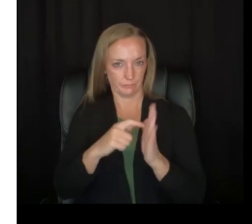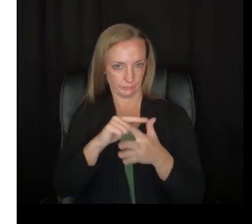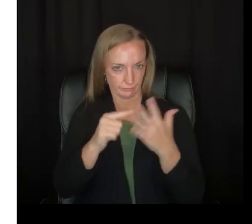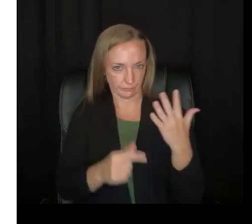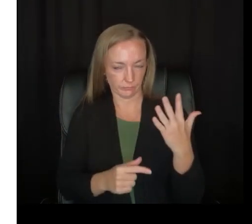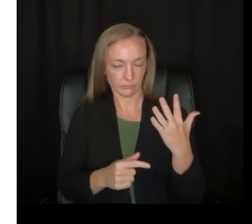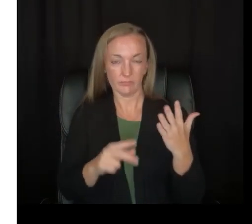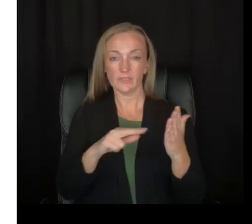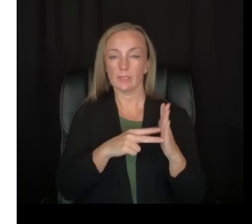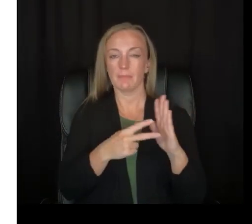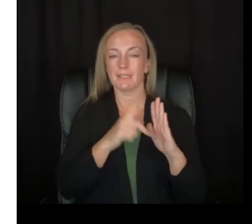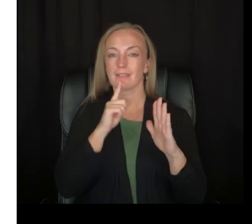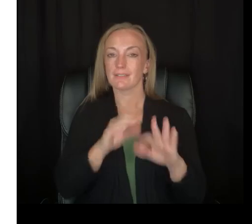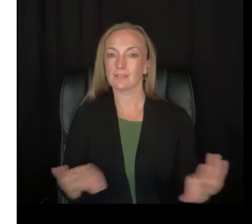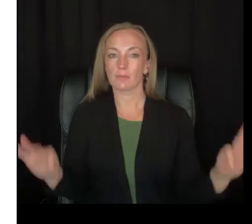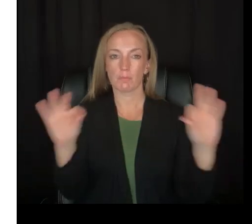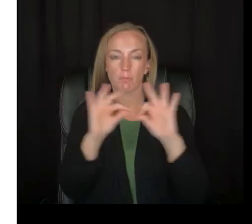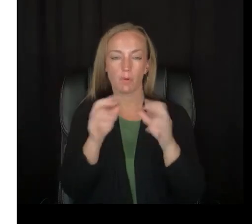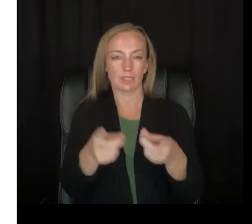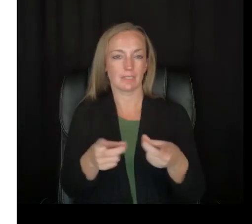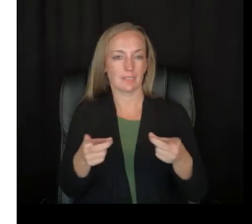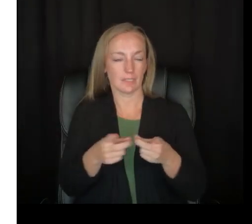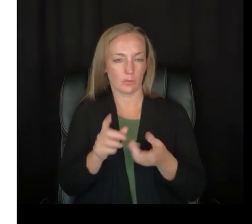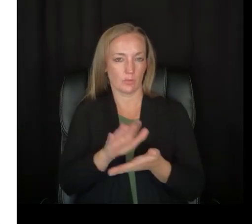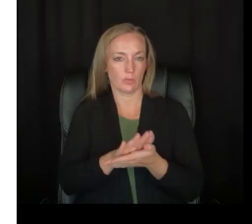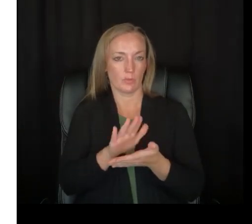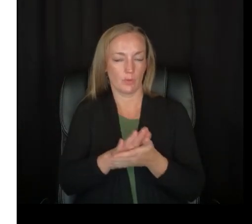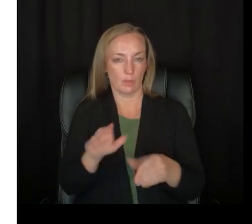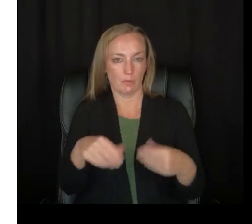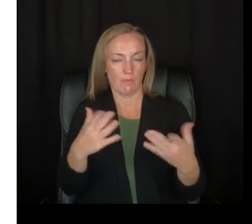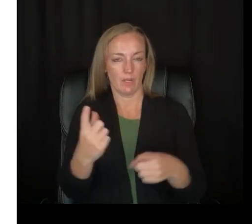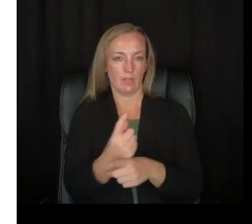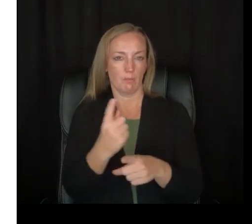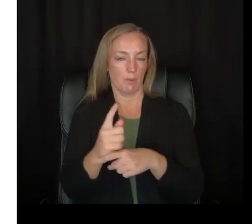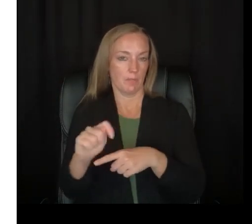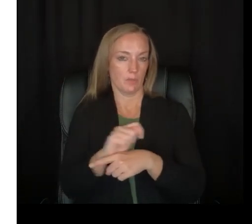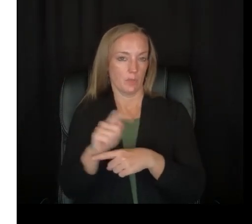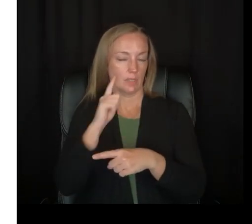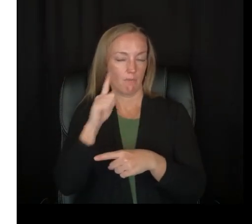This means it's important that districts provide appropriate training to